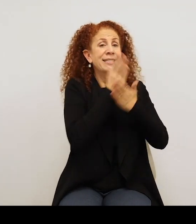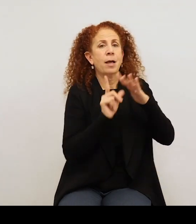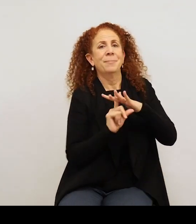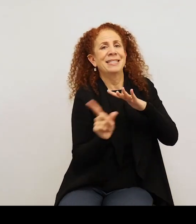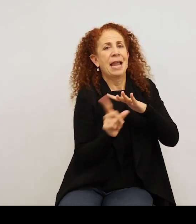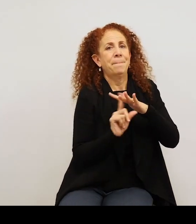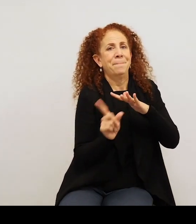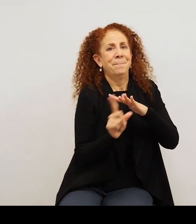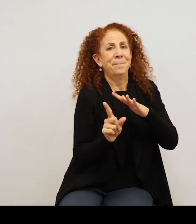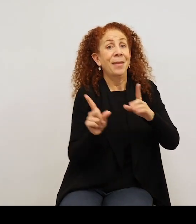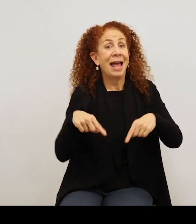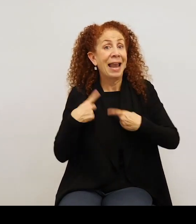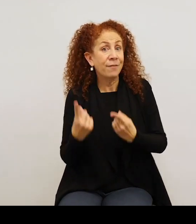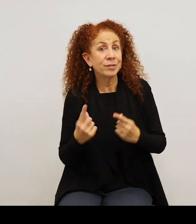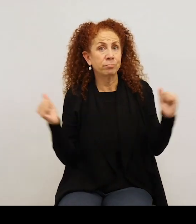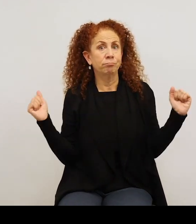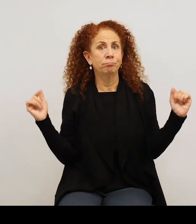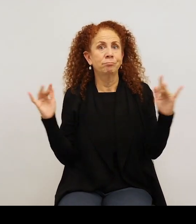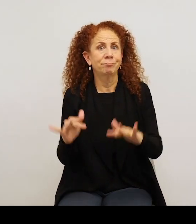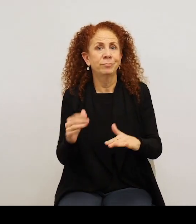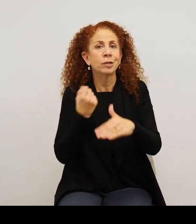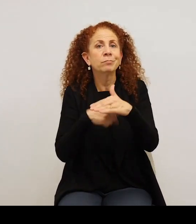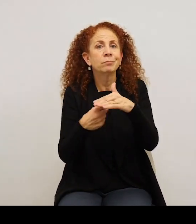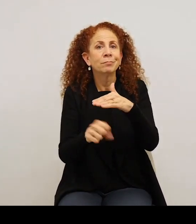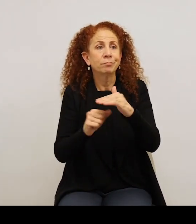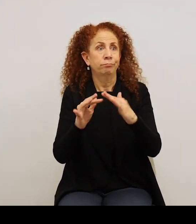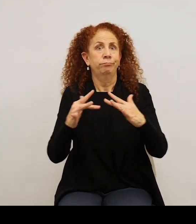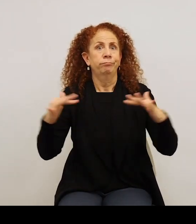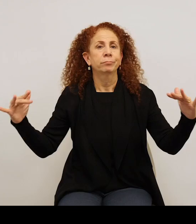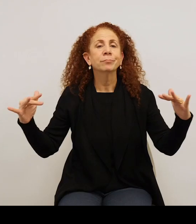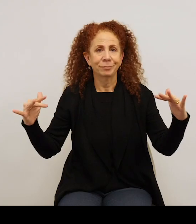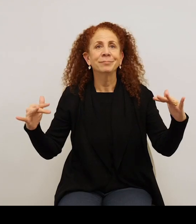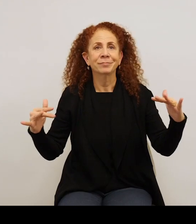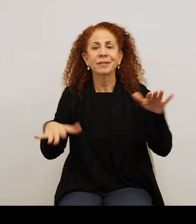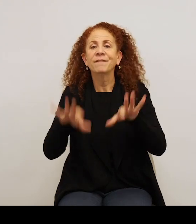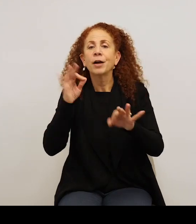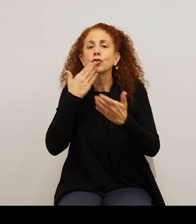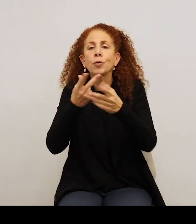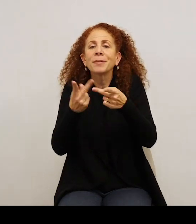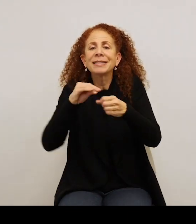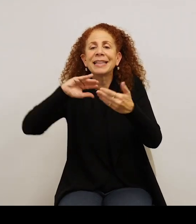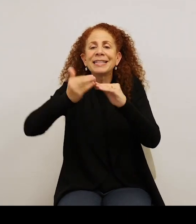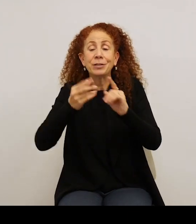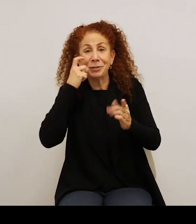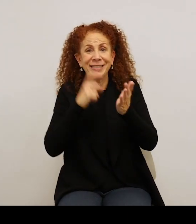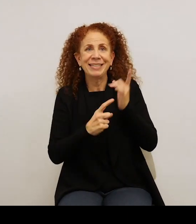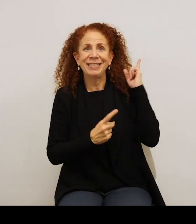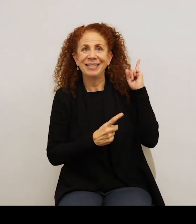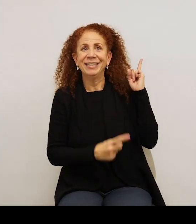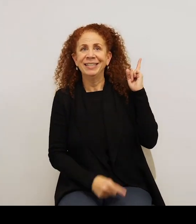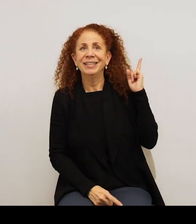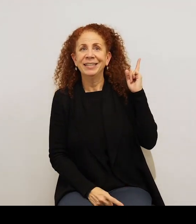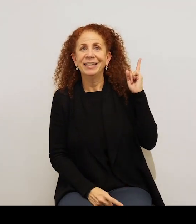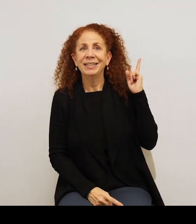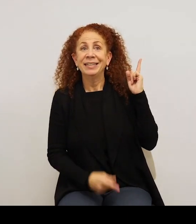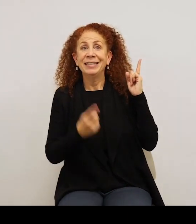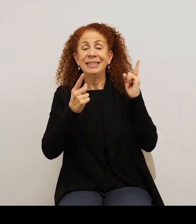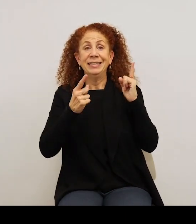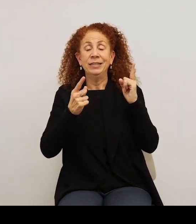And ever since, they have been procreating and finding good places in the city. As you can see, one of them is about to fall into the trash